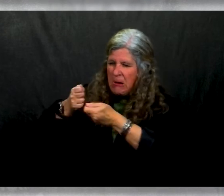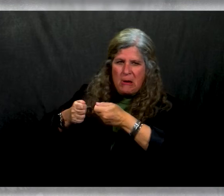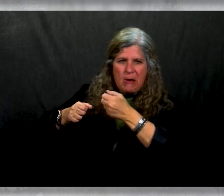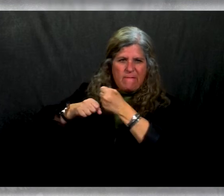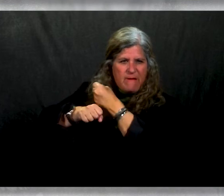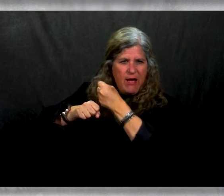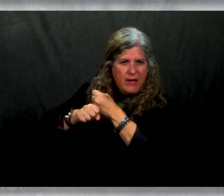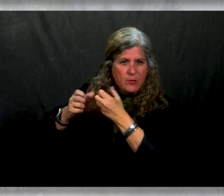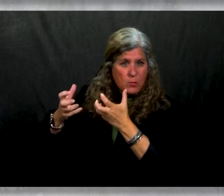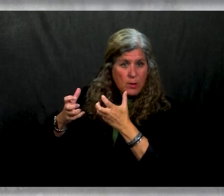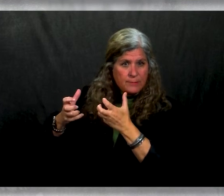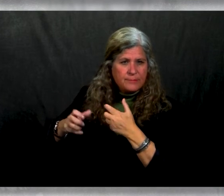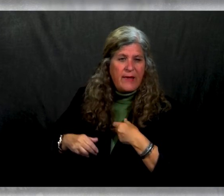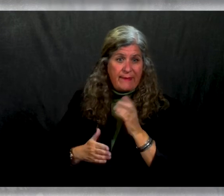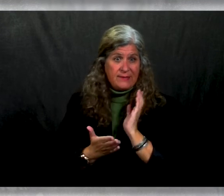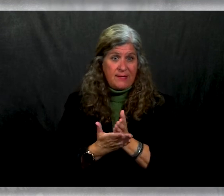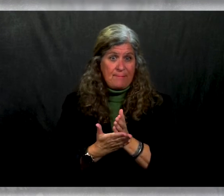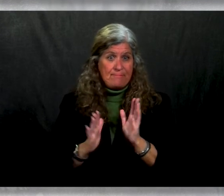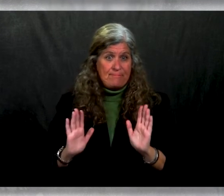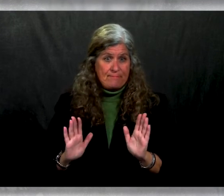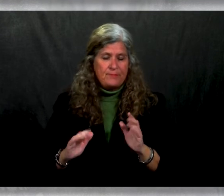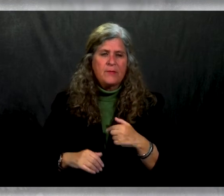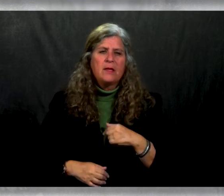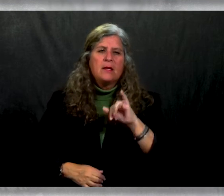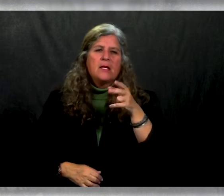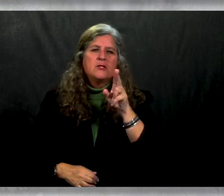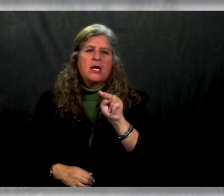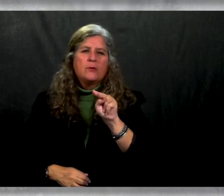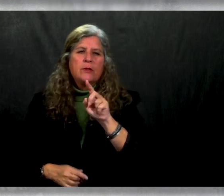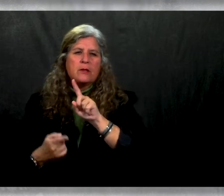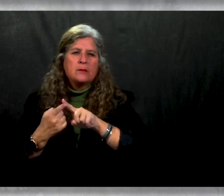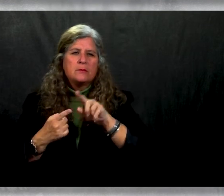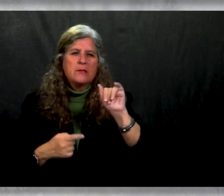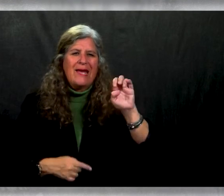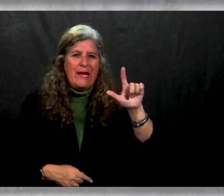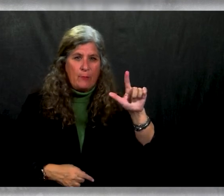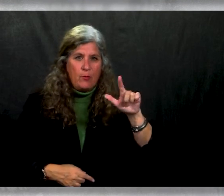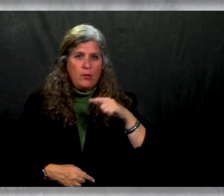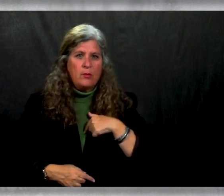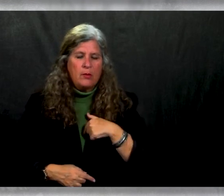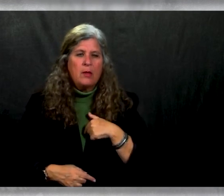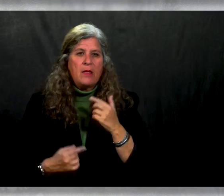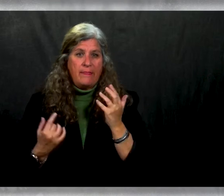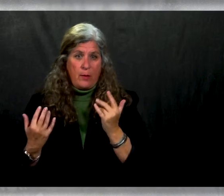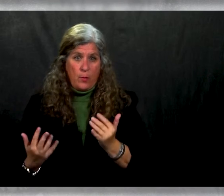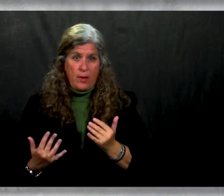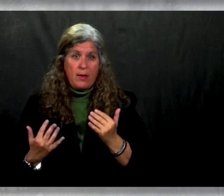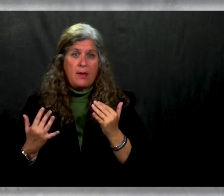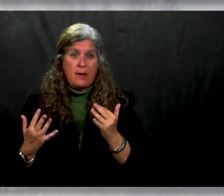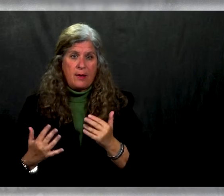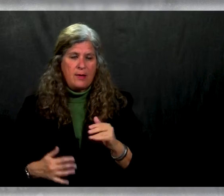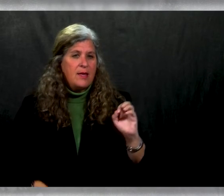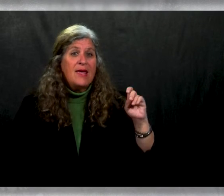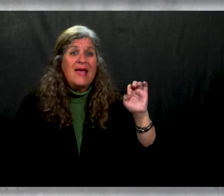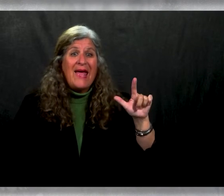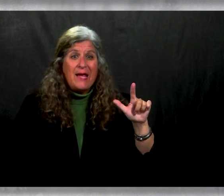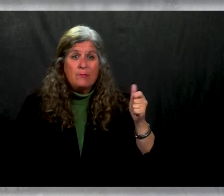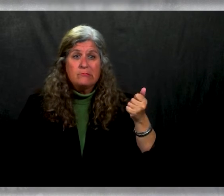From January to April of 1943, they had waited and in April 19th, 1943,